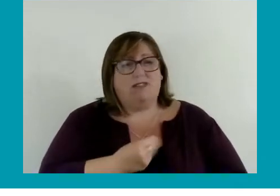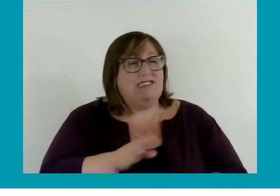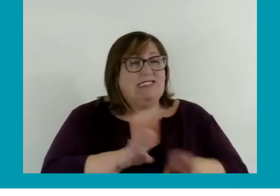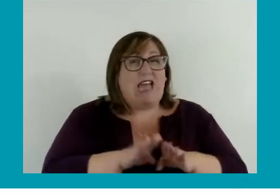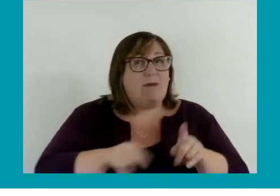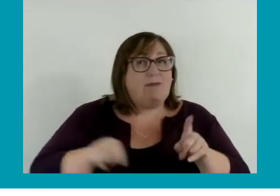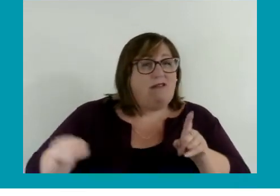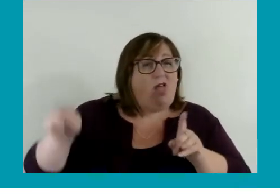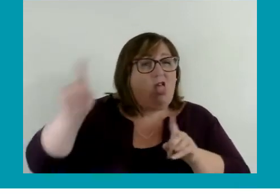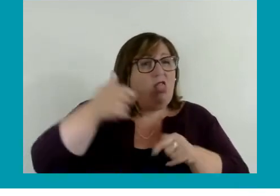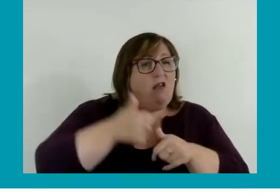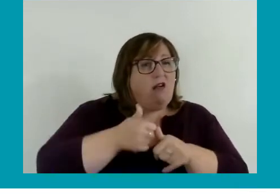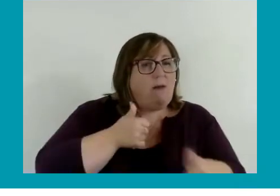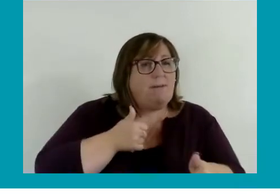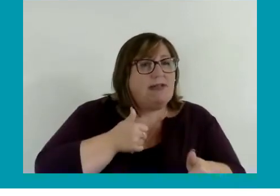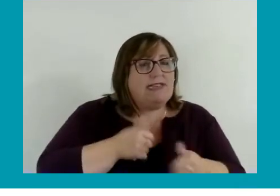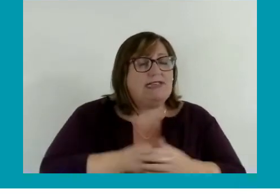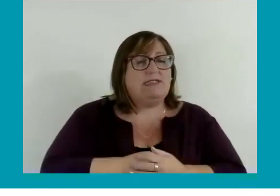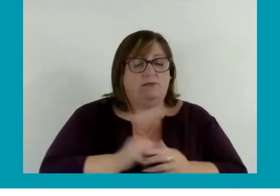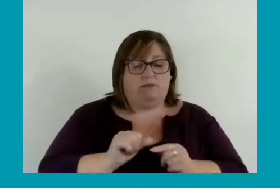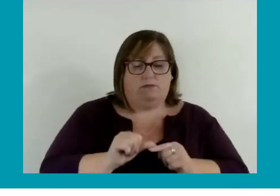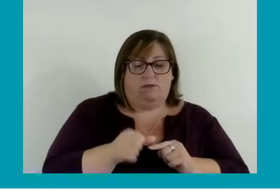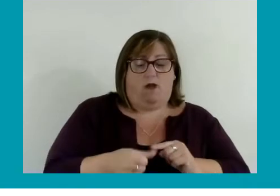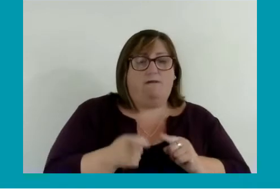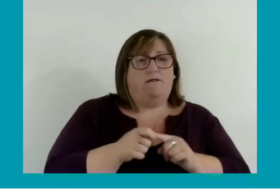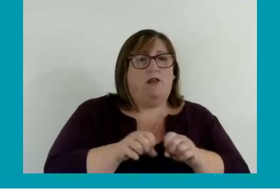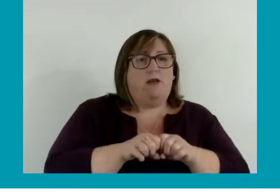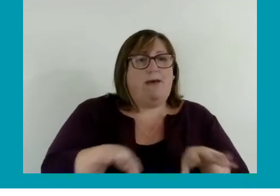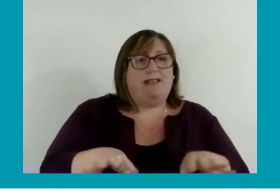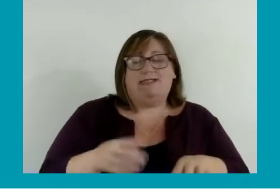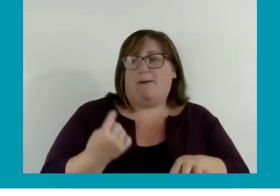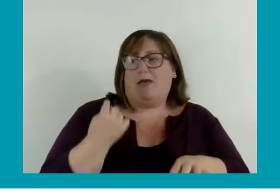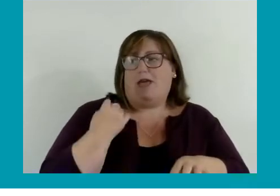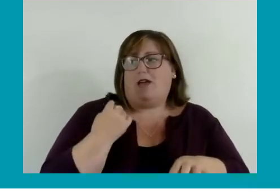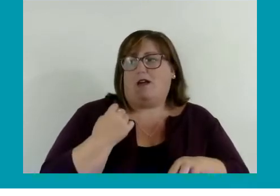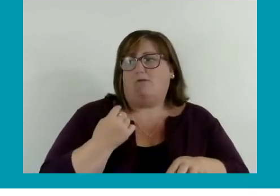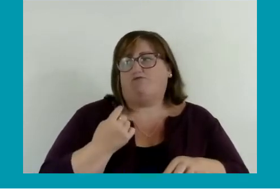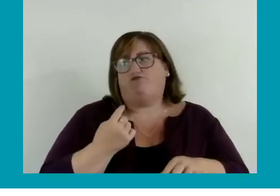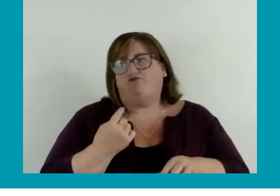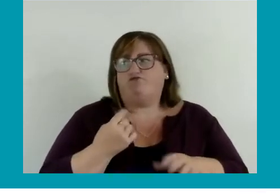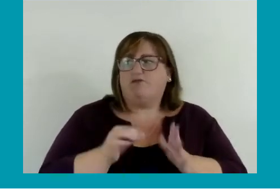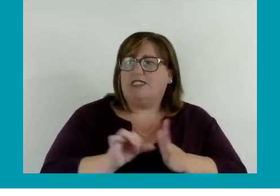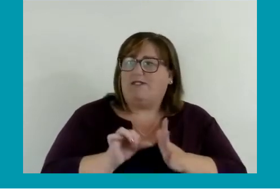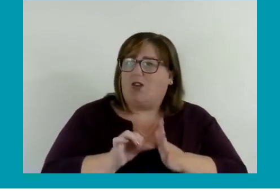since the pandemic particularly areas such as catering and hospitality that we have so in our